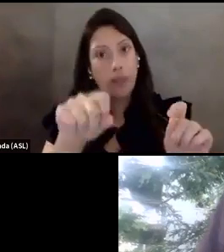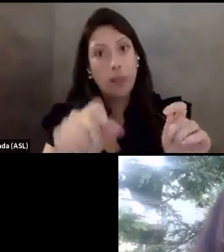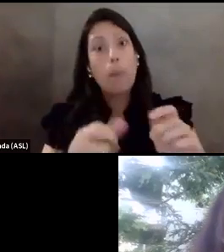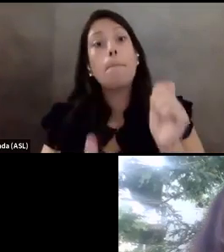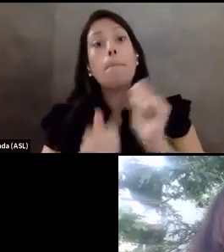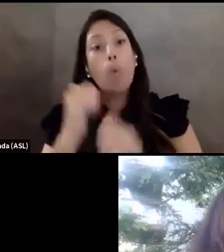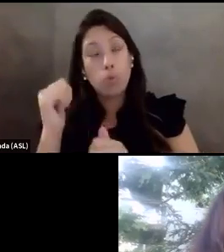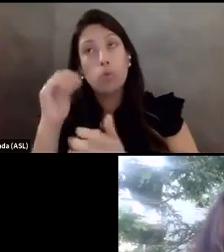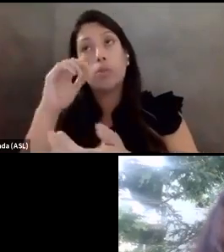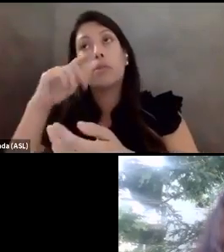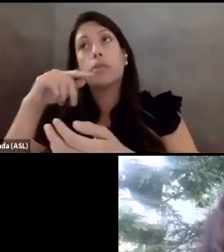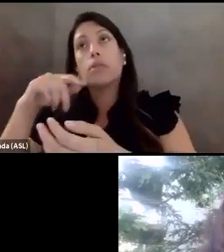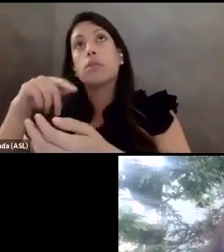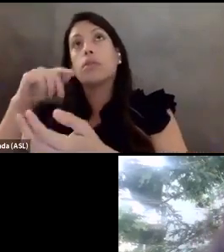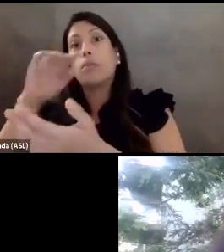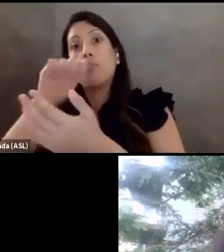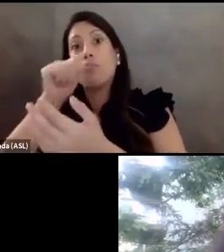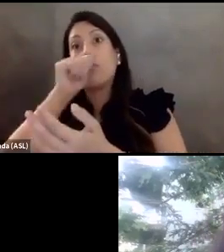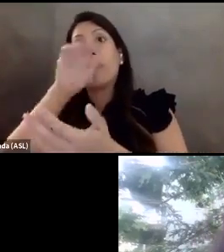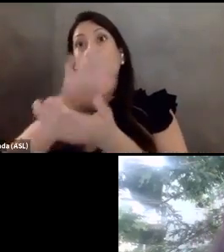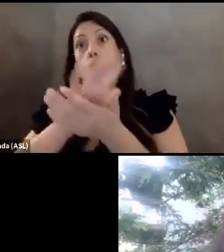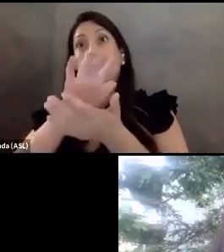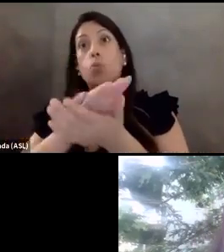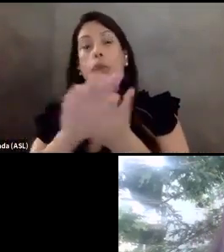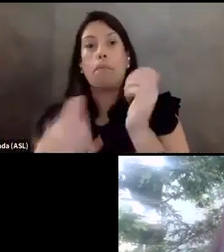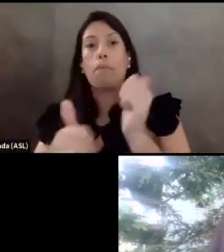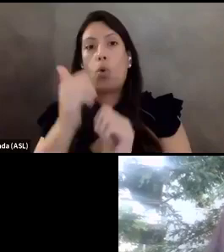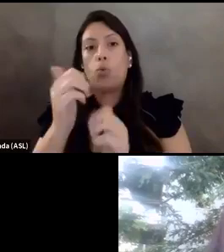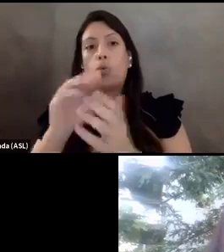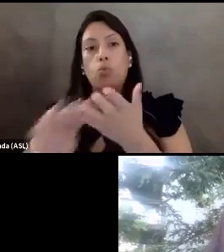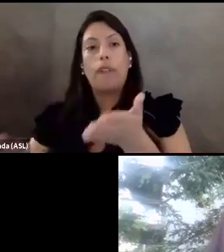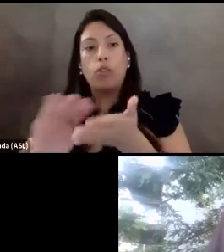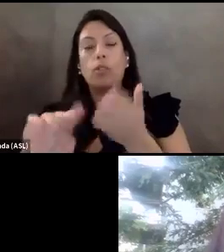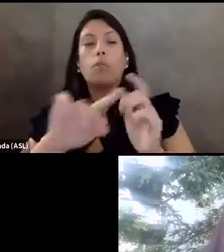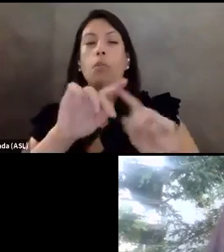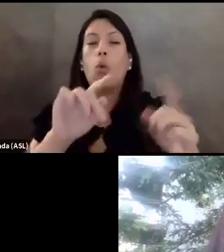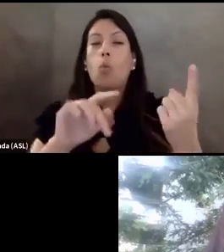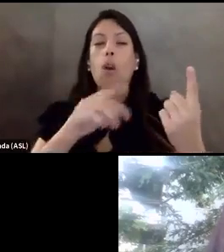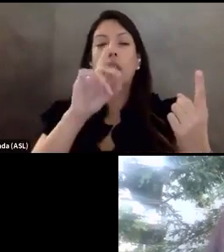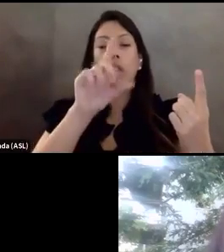from the question about why we're only seeing private school waivers approved,